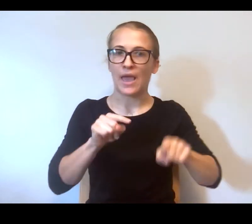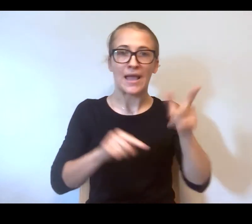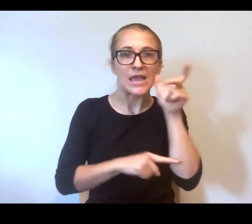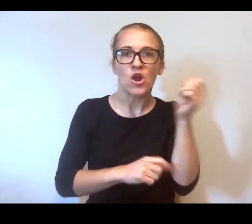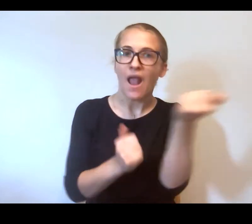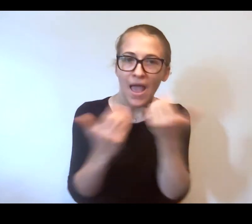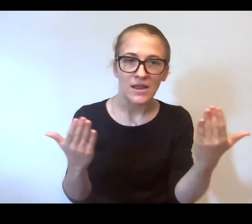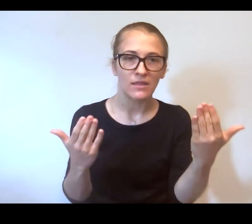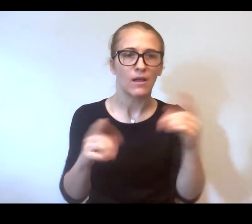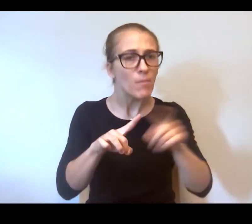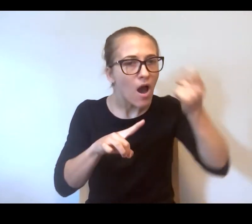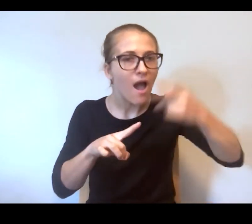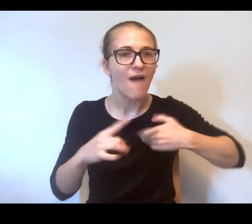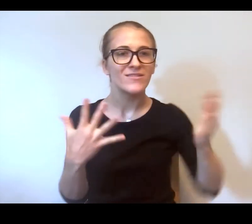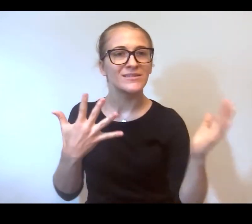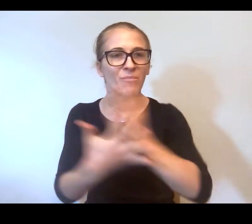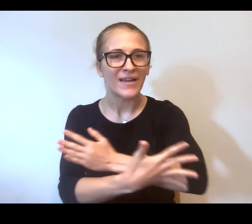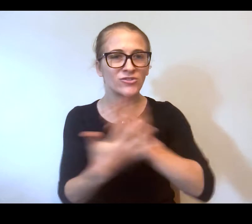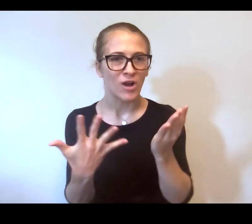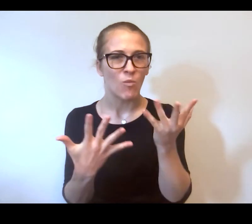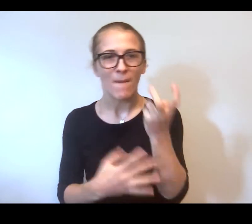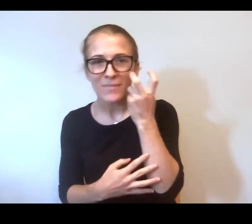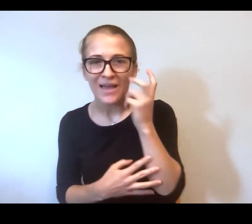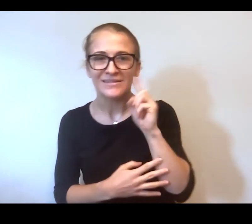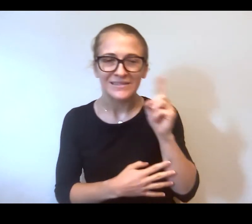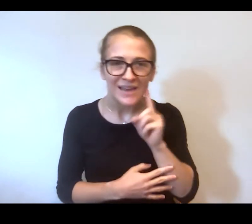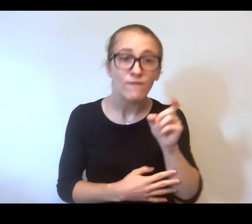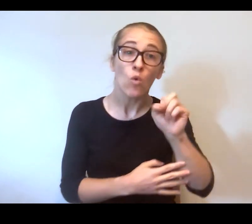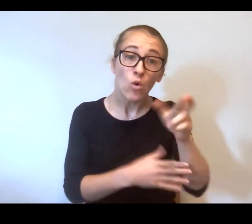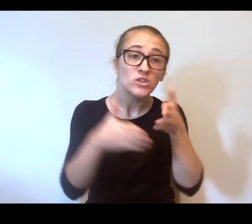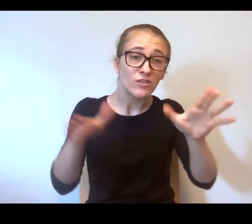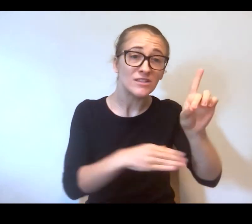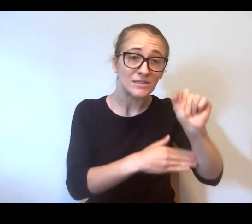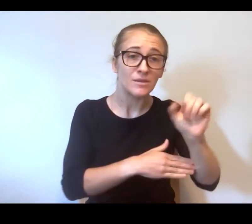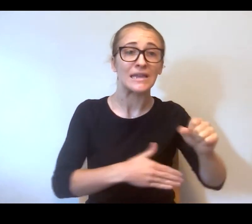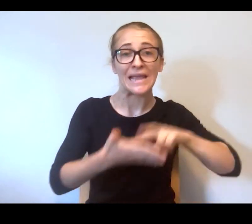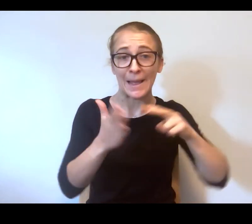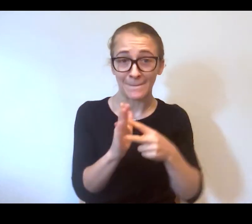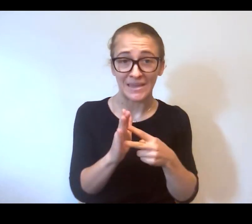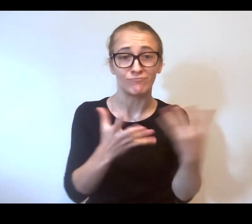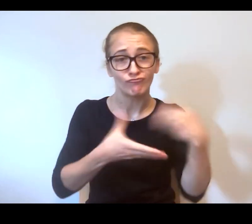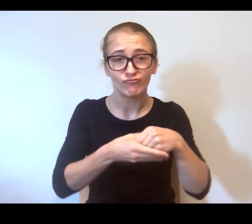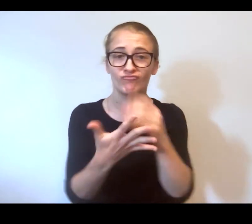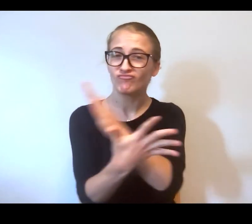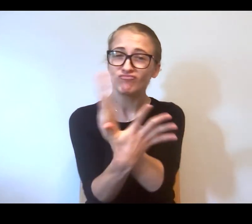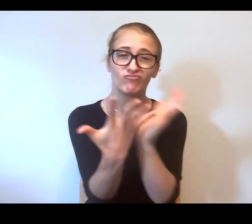anything or deaf people can't hear anything. There's a large range and spectrum for those disabilities types and in general can